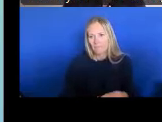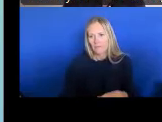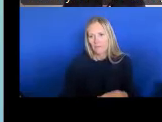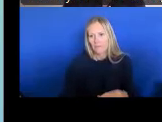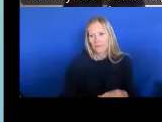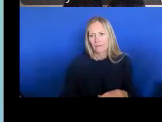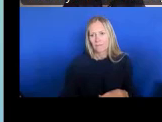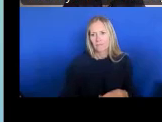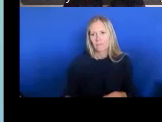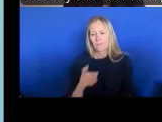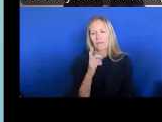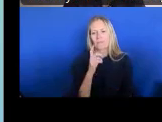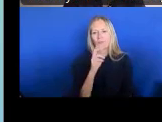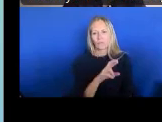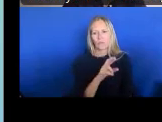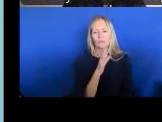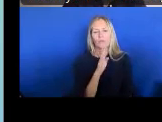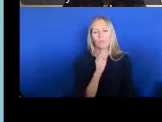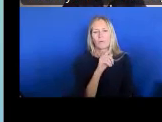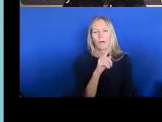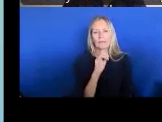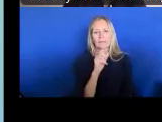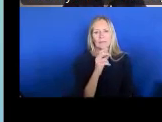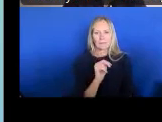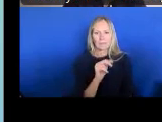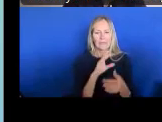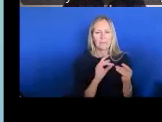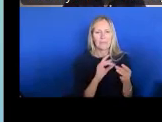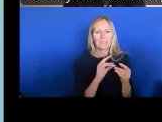three different infant types. Again, he emphasizes they're